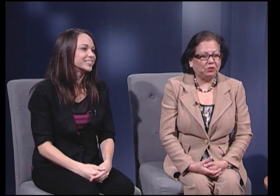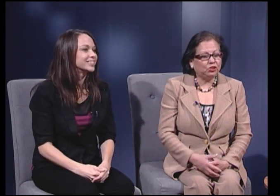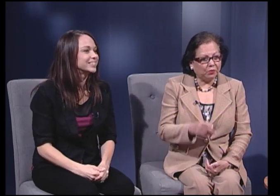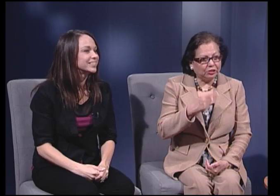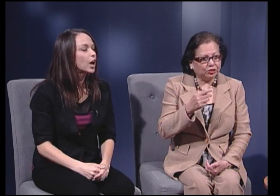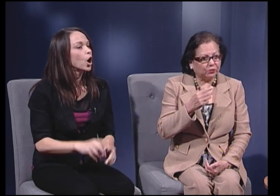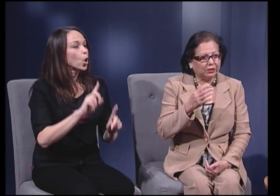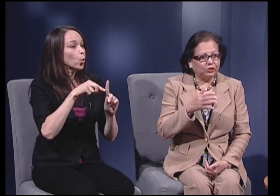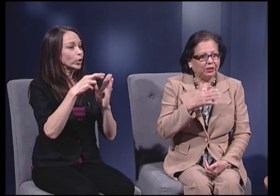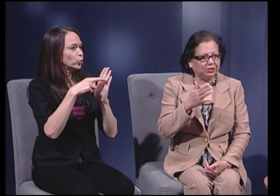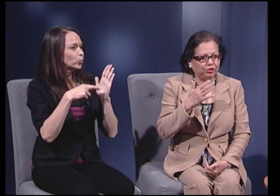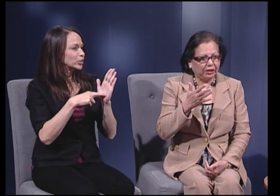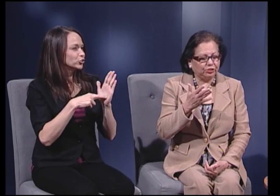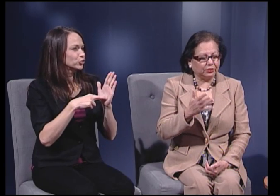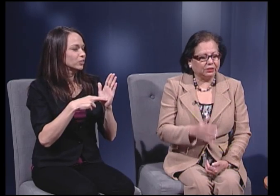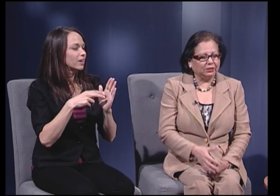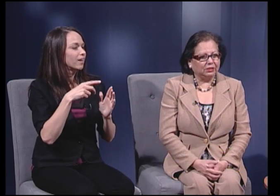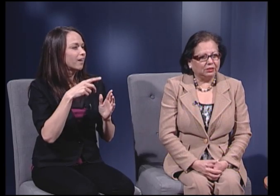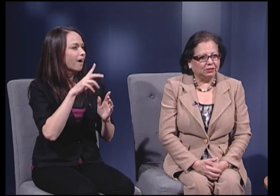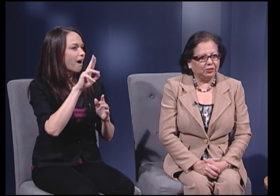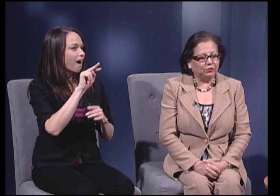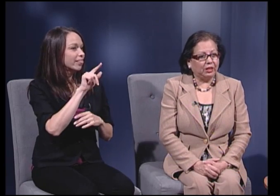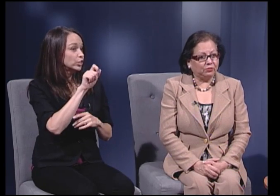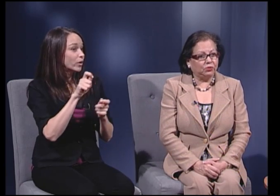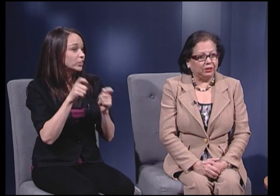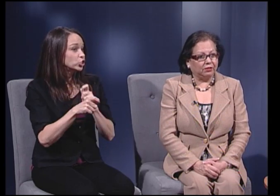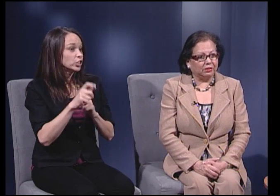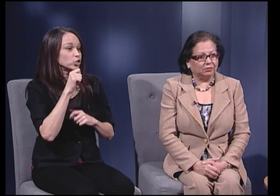Once you register unless you have any changes, you don't have to do anything else.